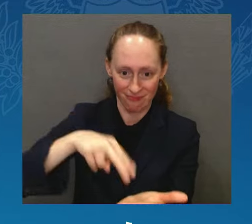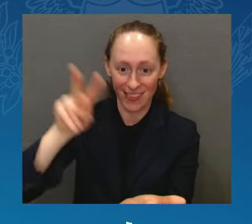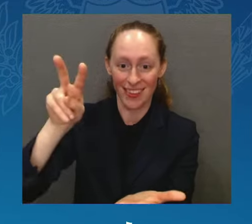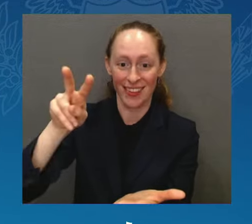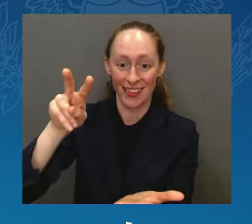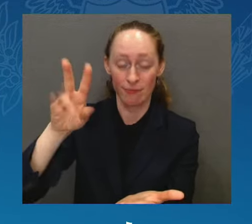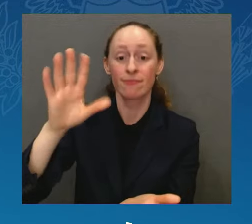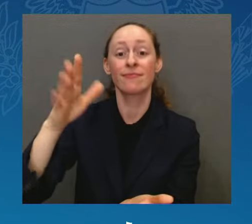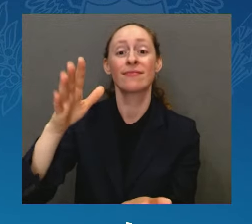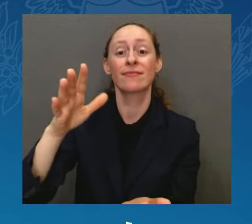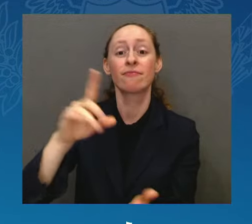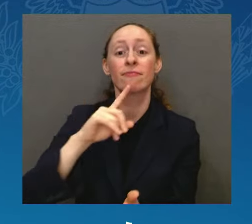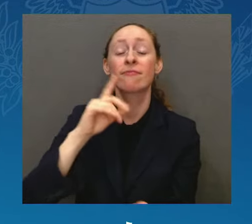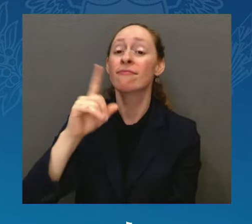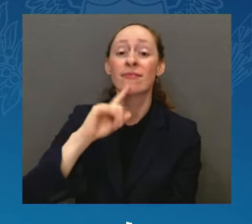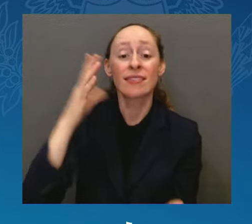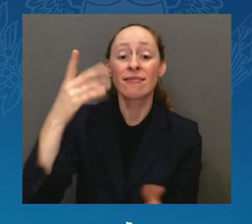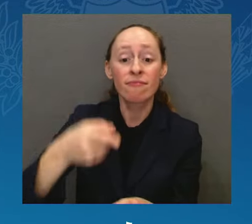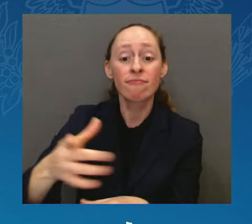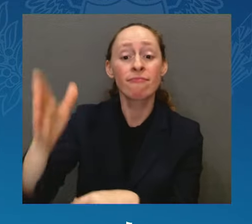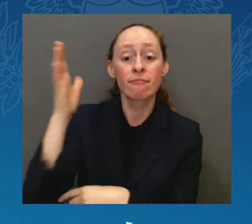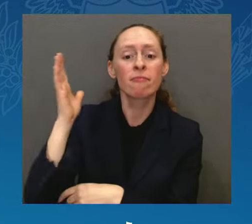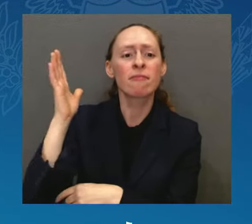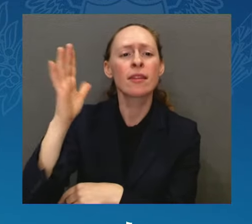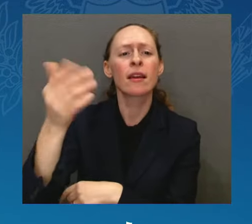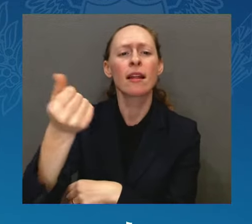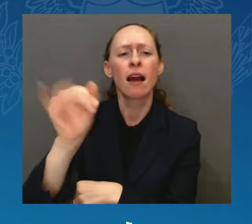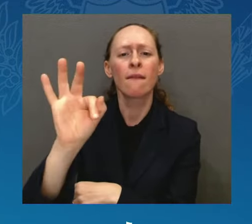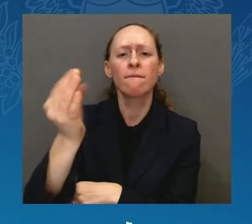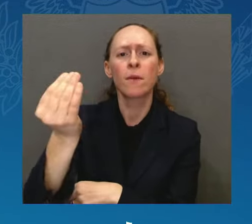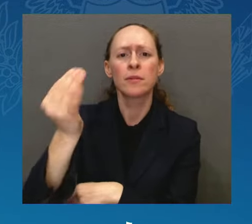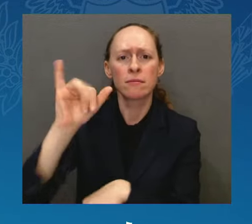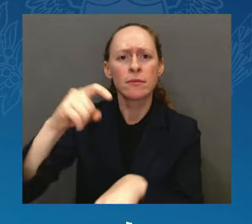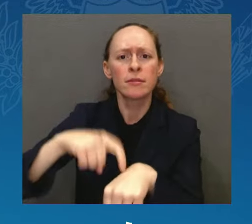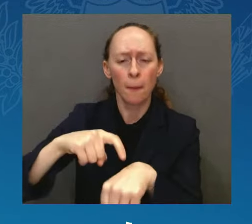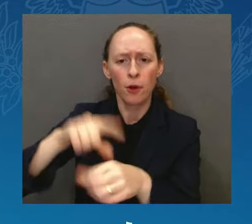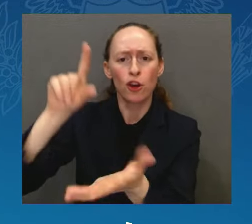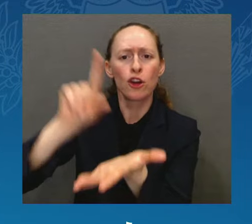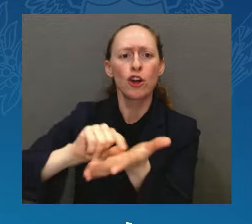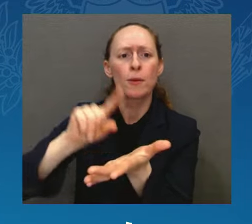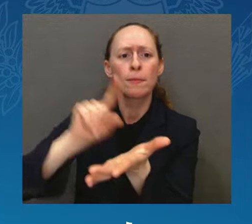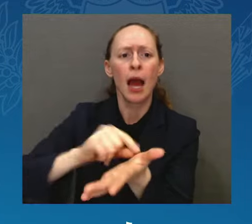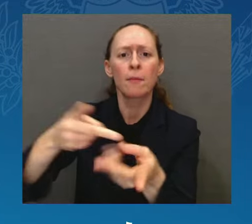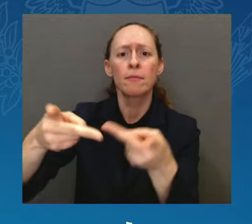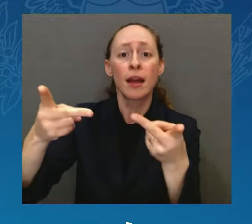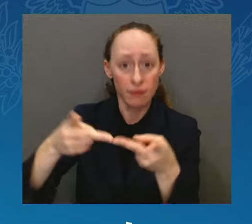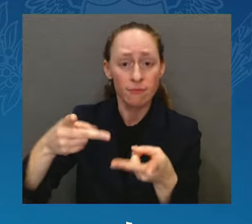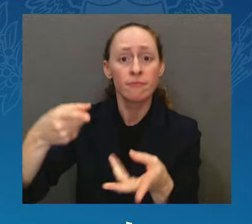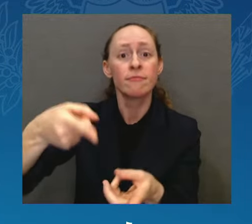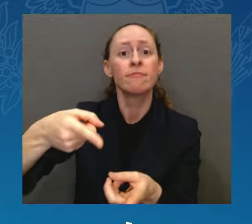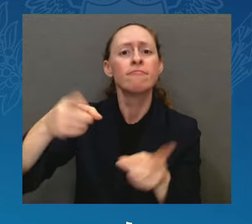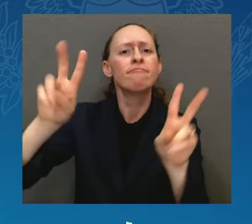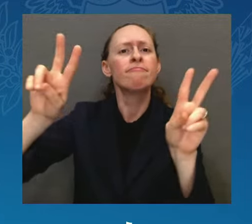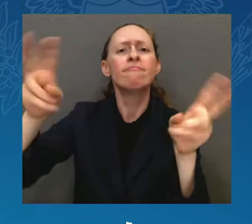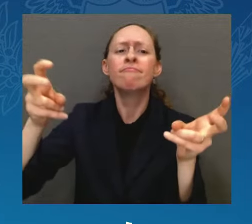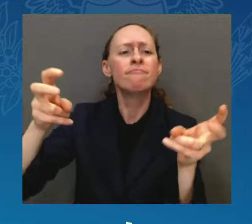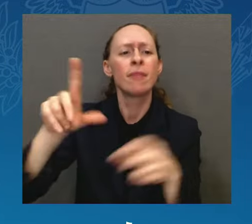El Progreso, Jovita Idár stared down a group of Texas Rangers